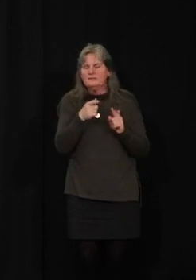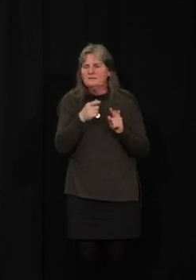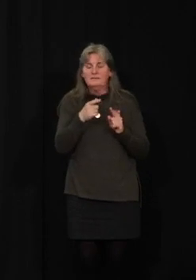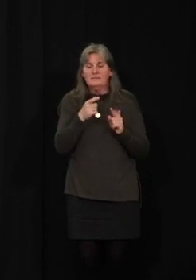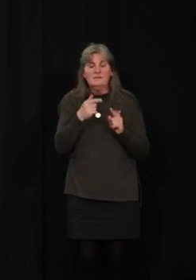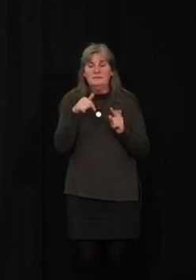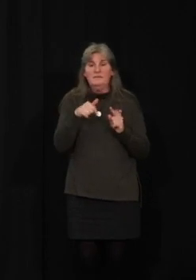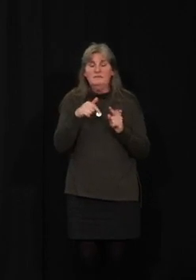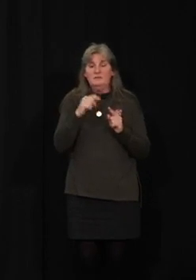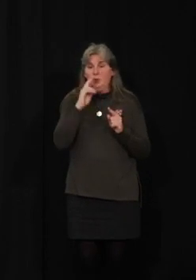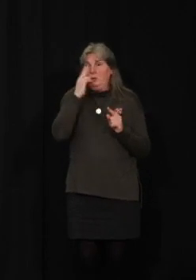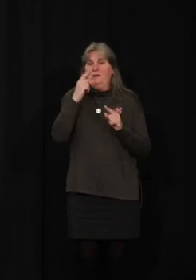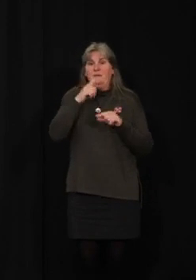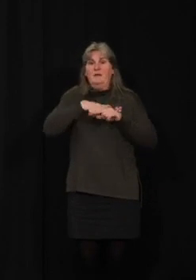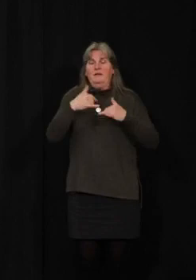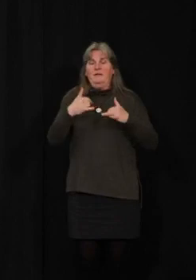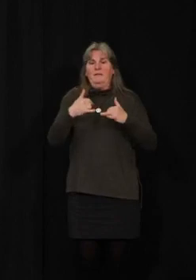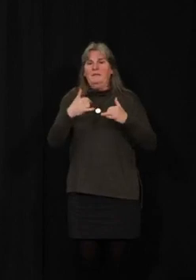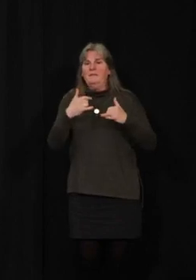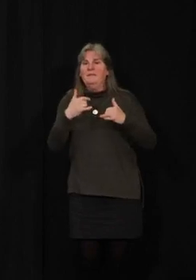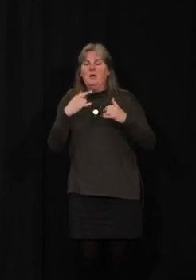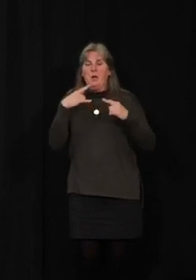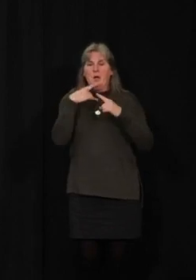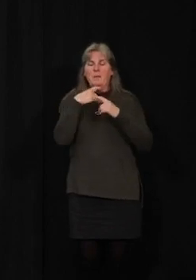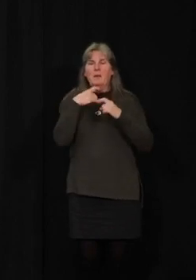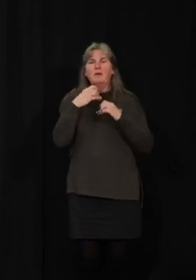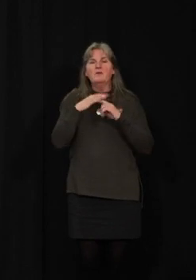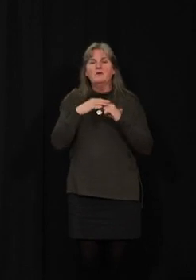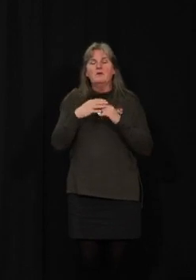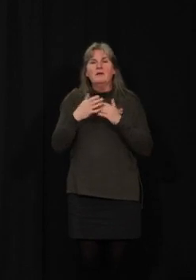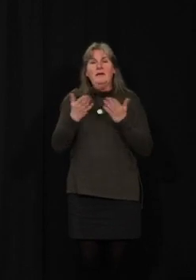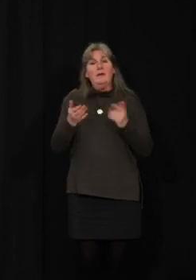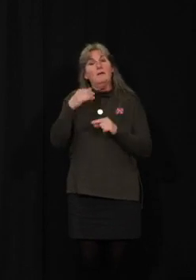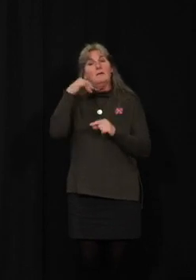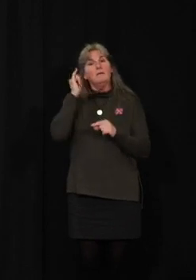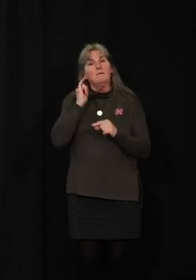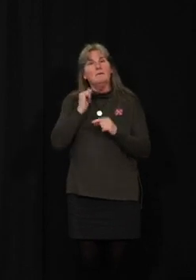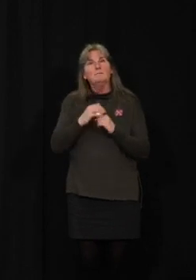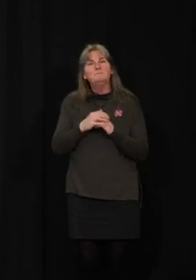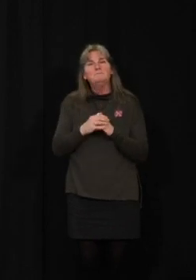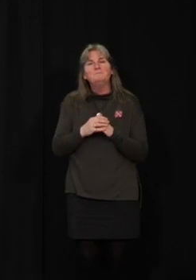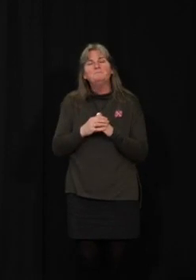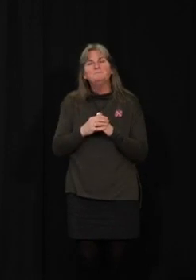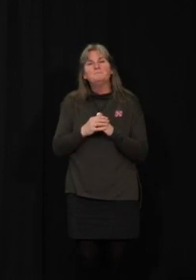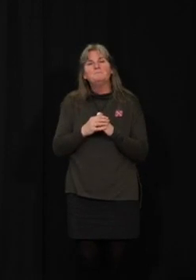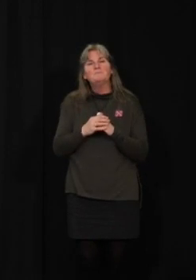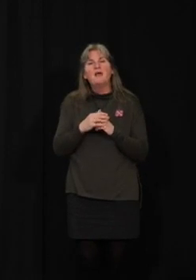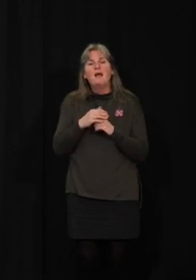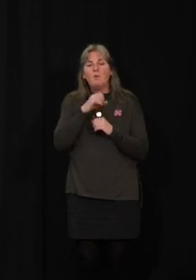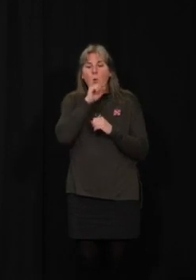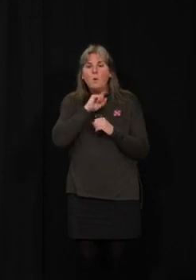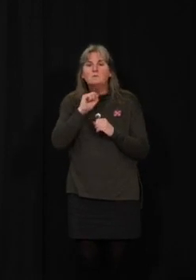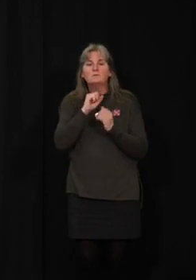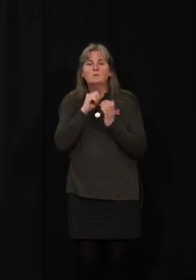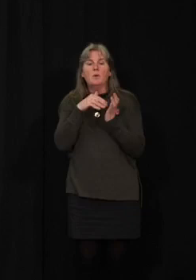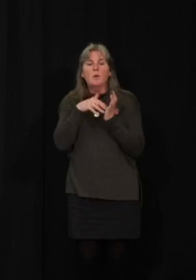We're lucky in the Yukon with or elderly populations, as far as our facilities.